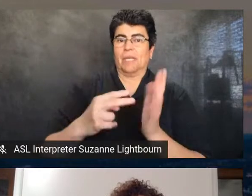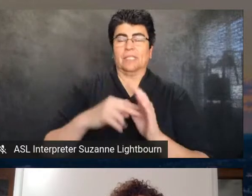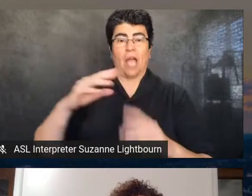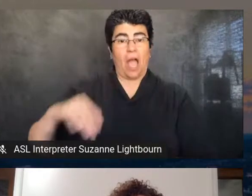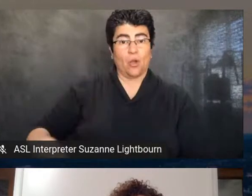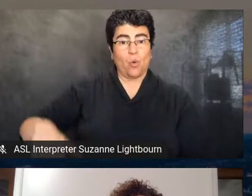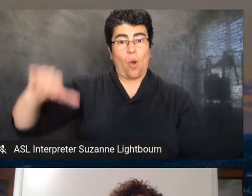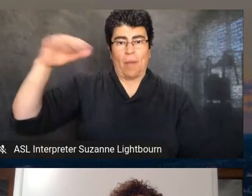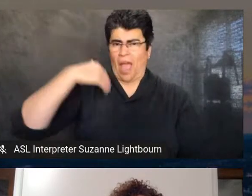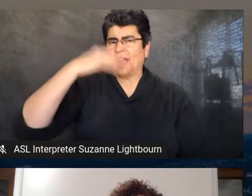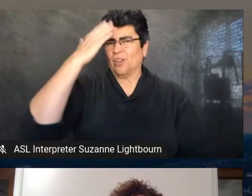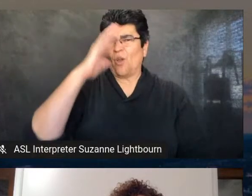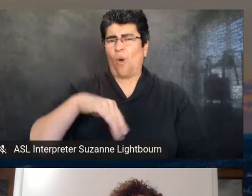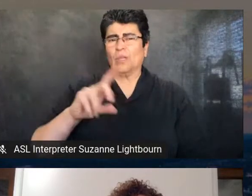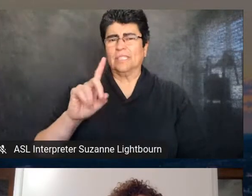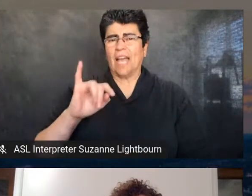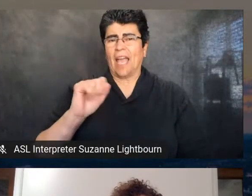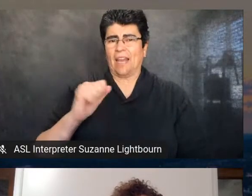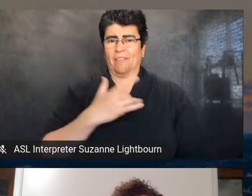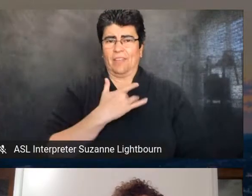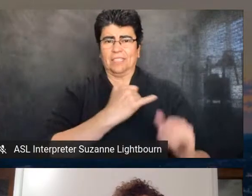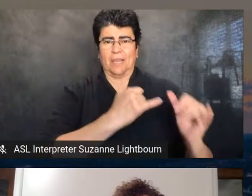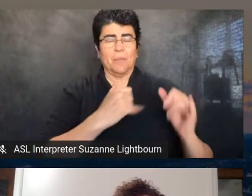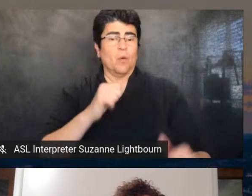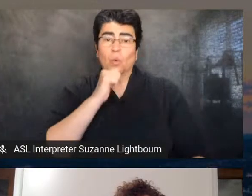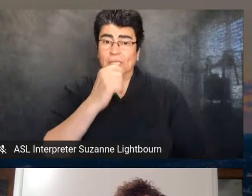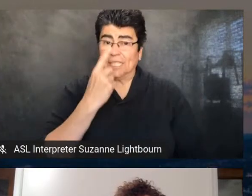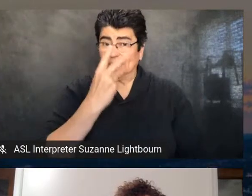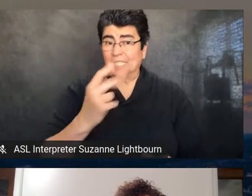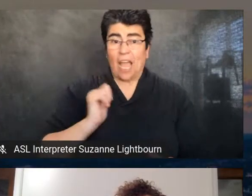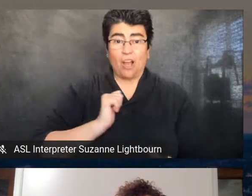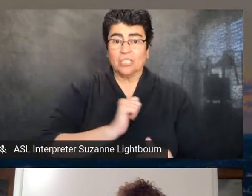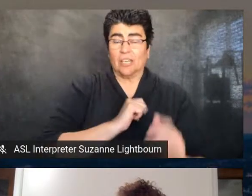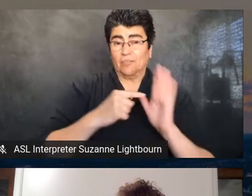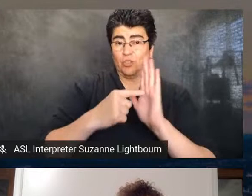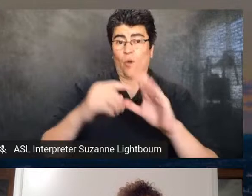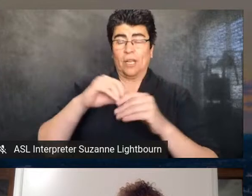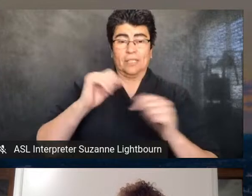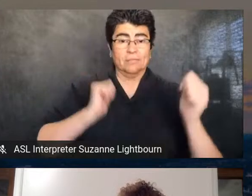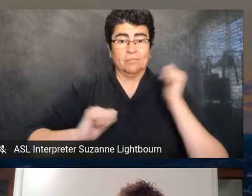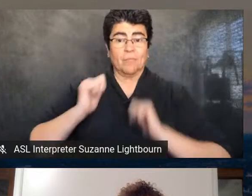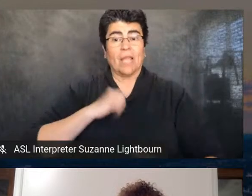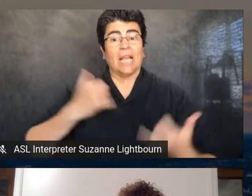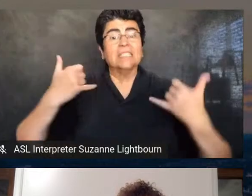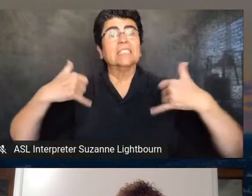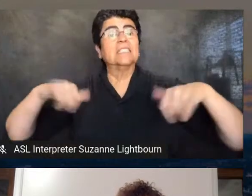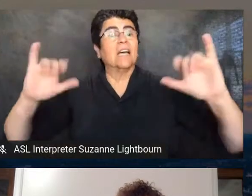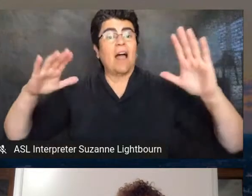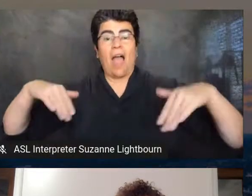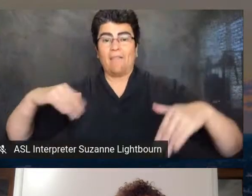and I know Diana feels the same way, we didn't see ourselves reflected. I have still yet to see something where,